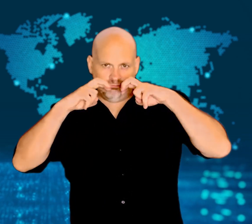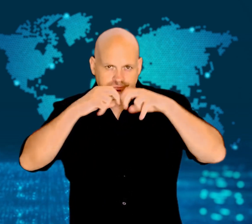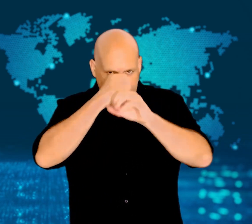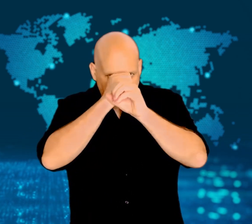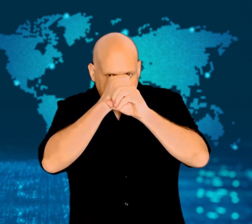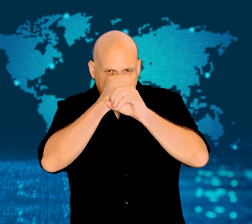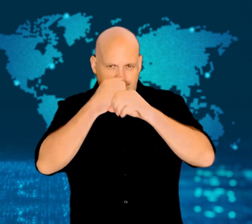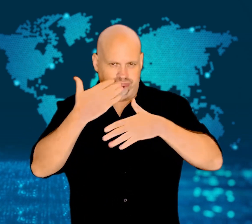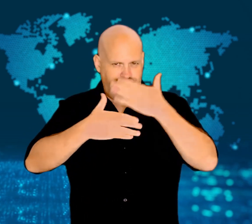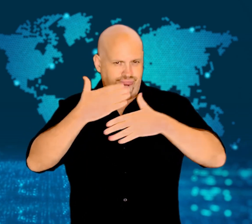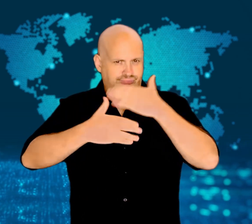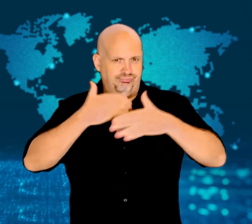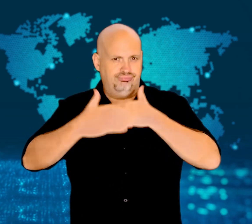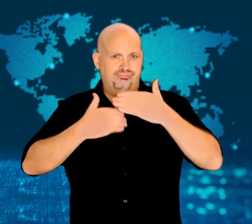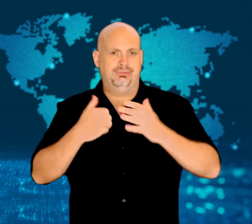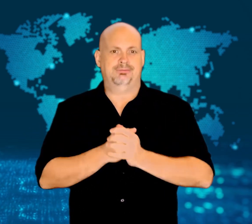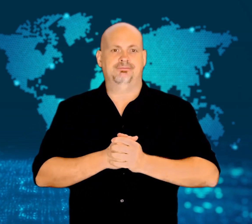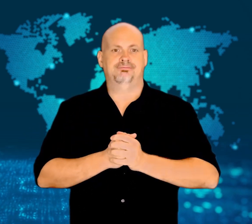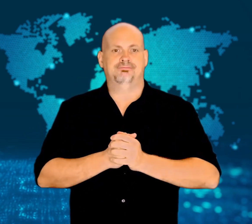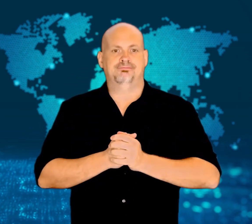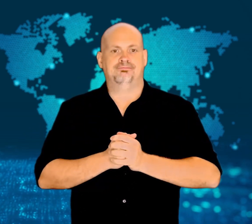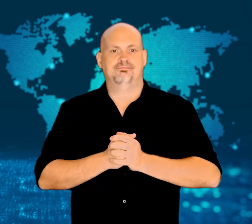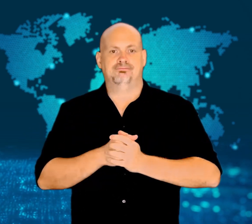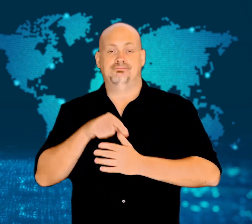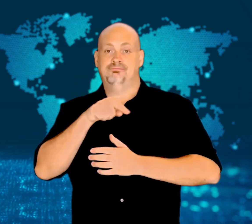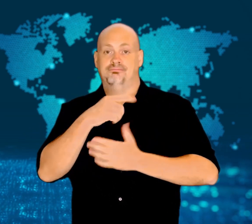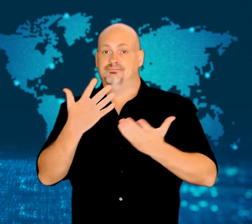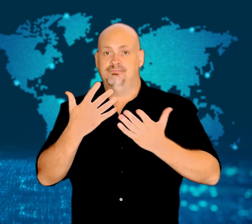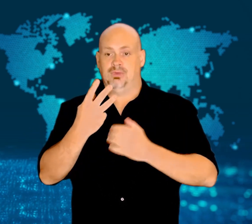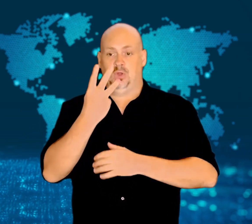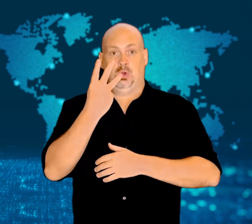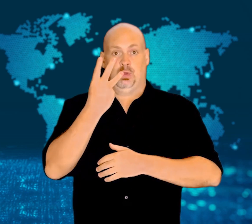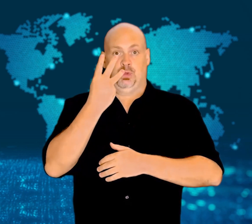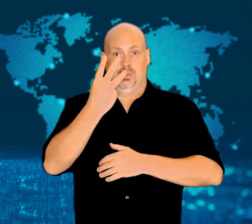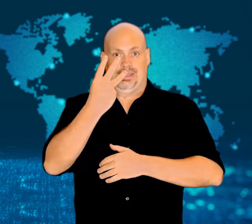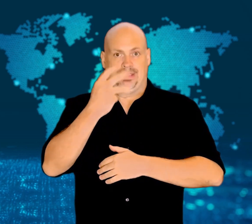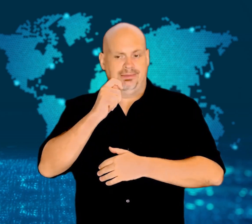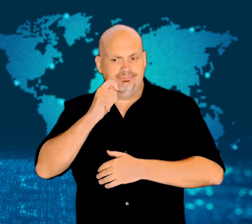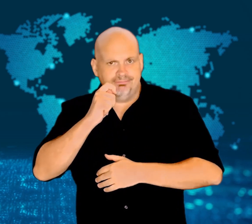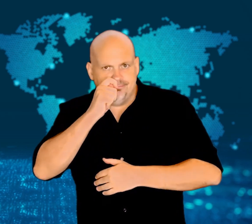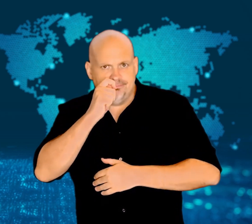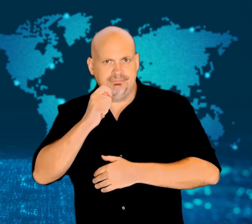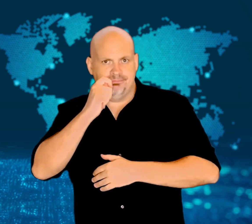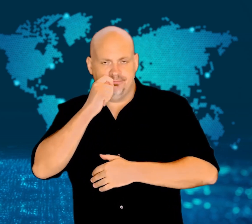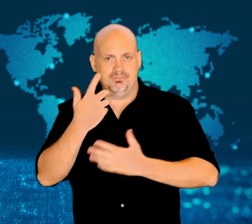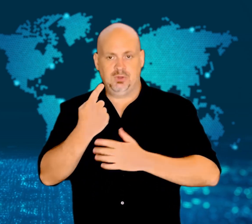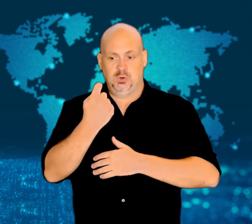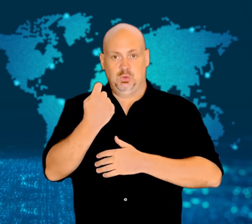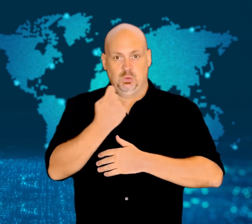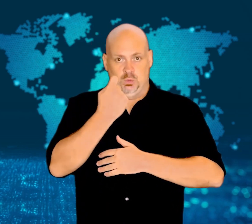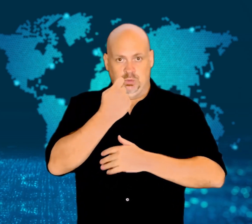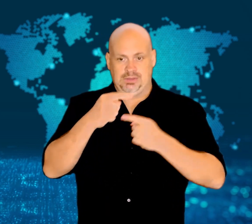They will be tested three times between Tuesday